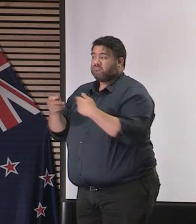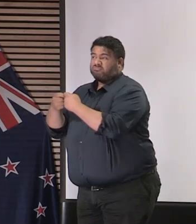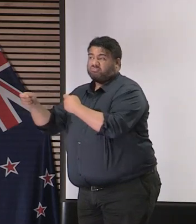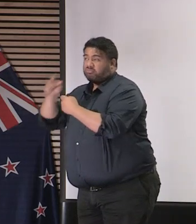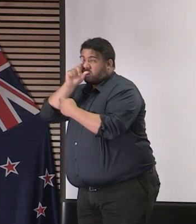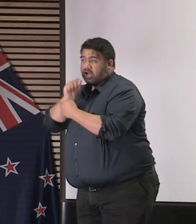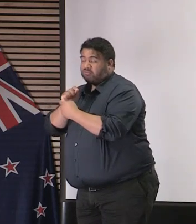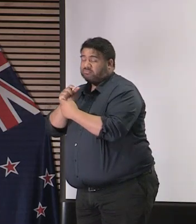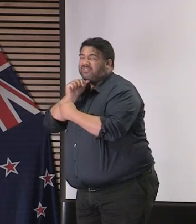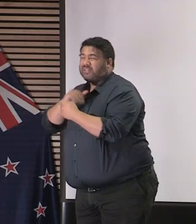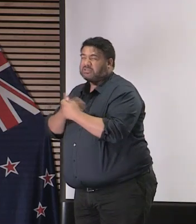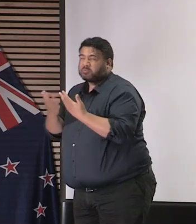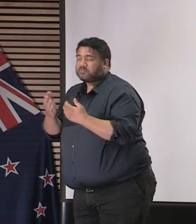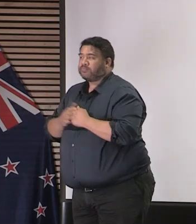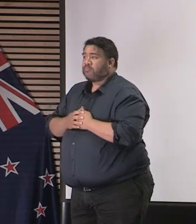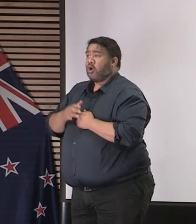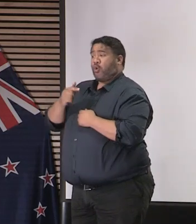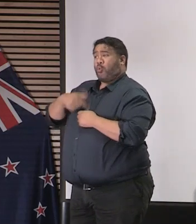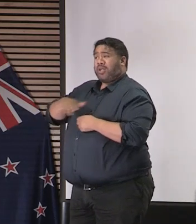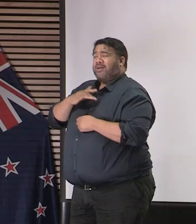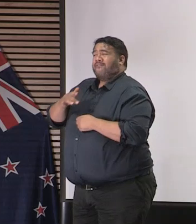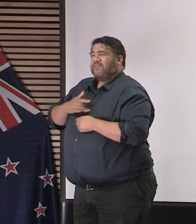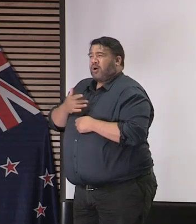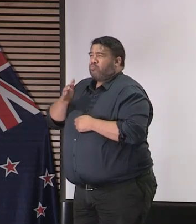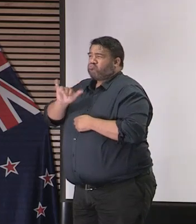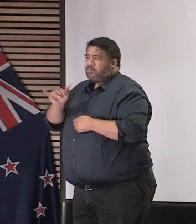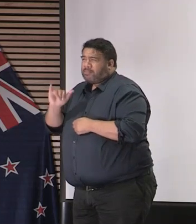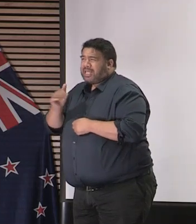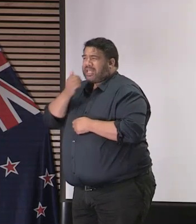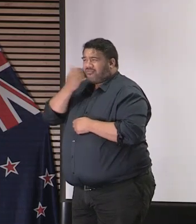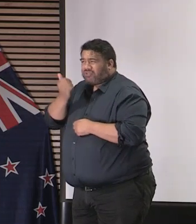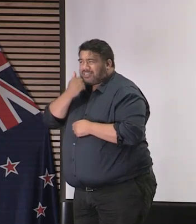15 April and at least a month at this stage but we have the